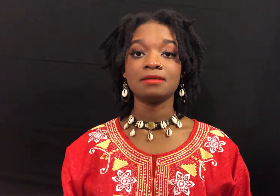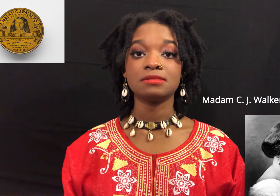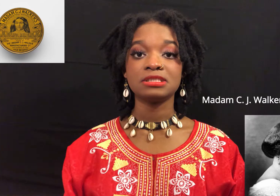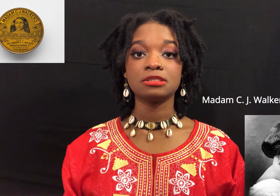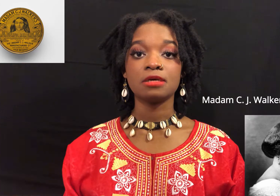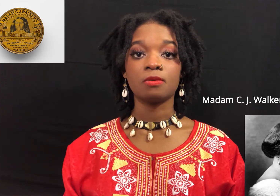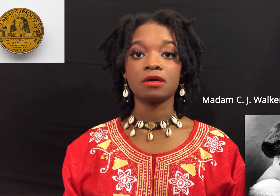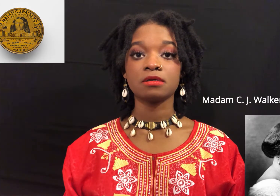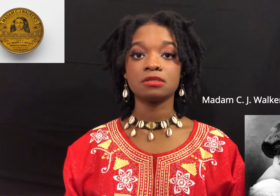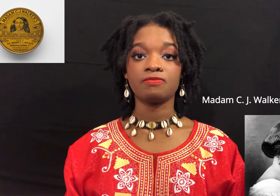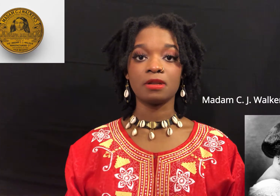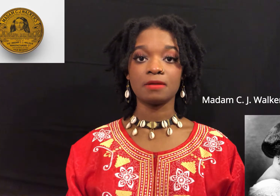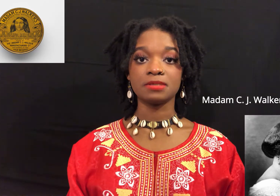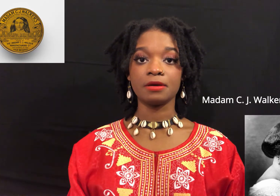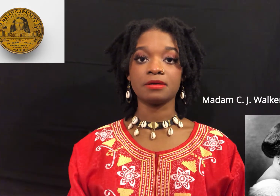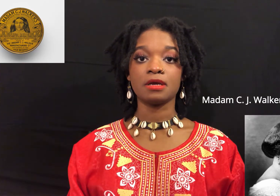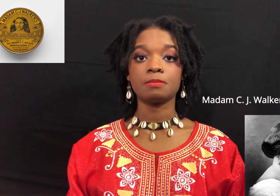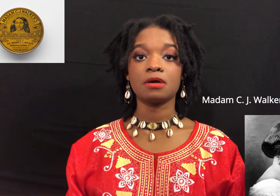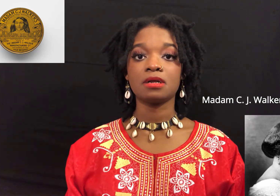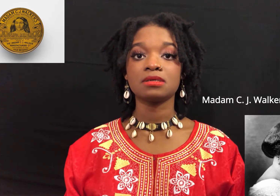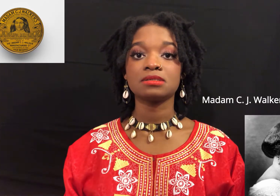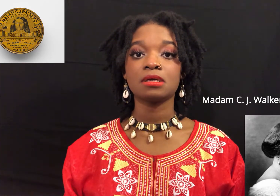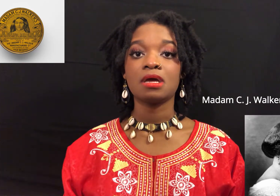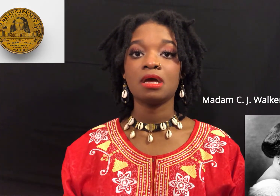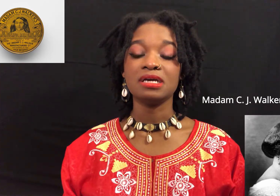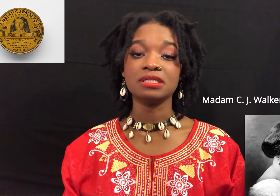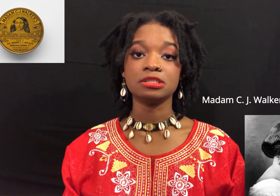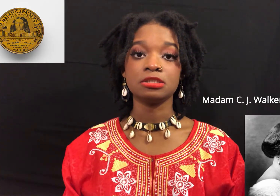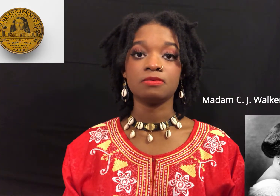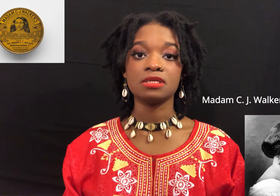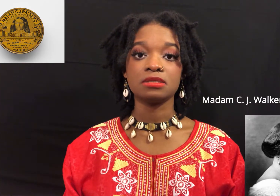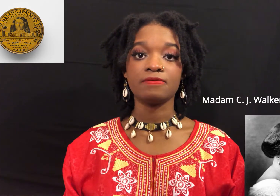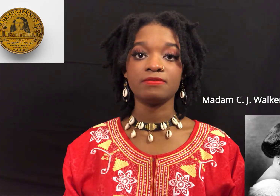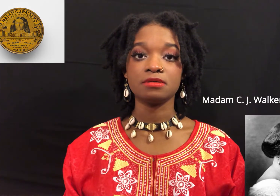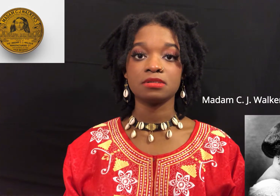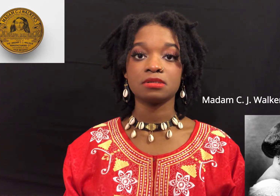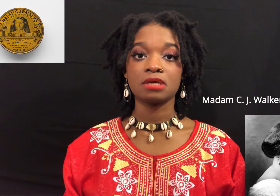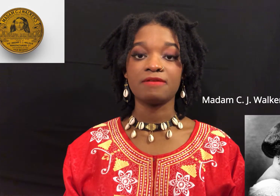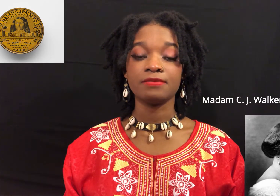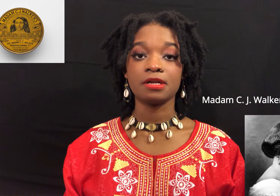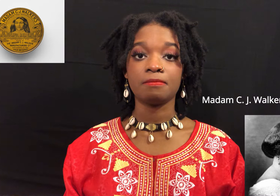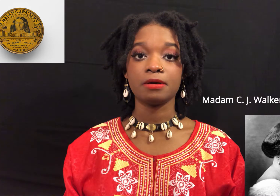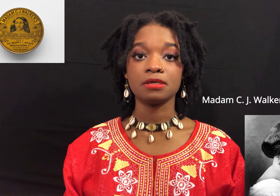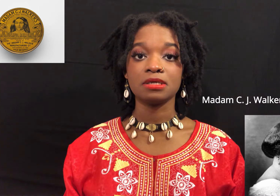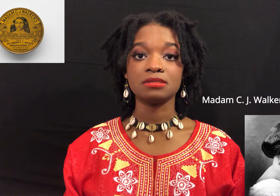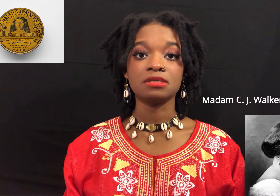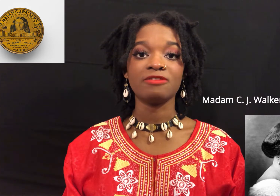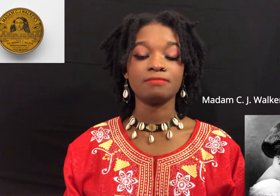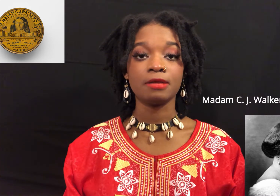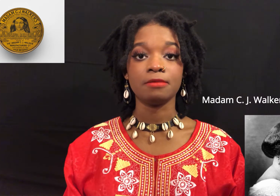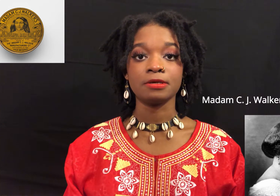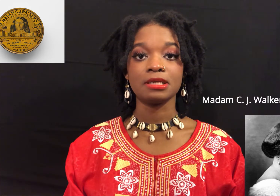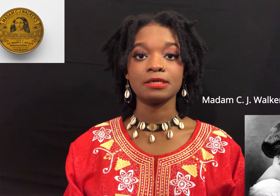Madam C.J. Walker developed hair care products, and she was the first African American self-made millionaire.